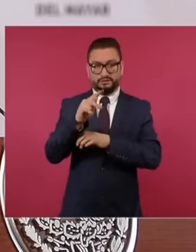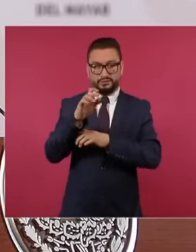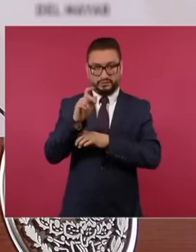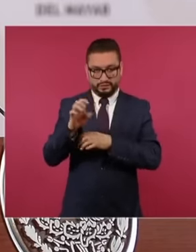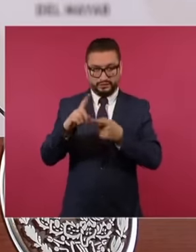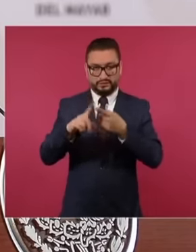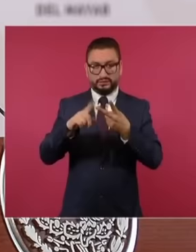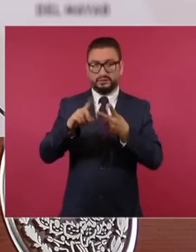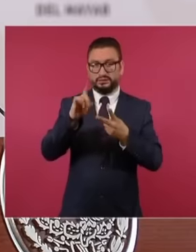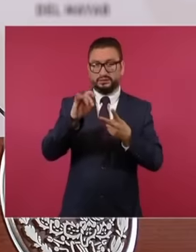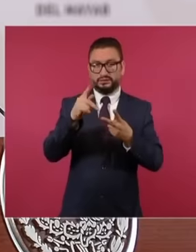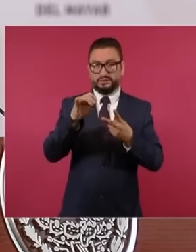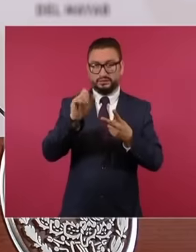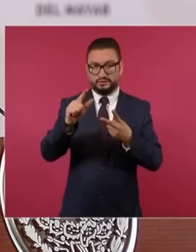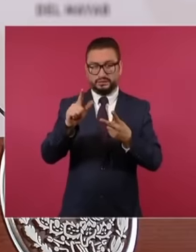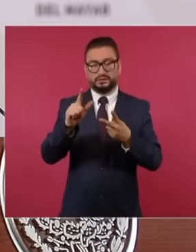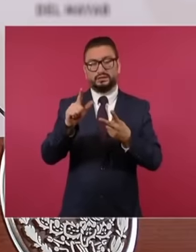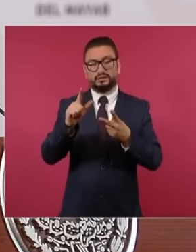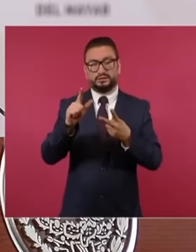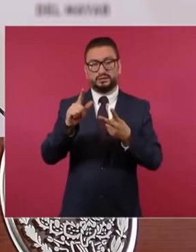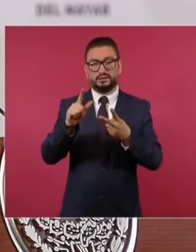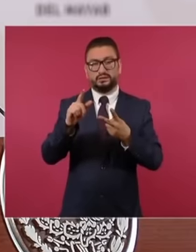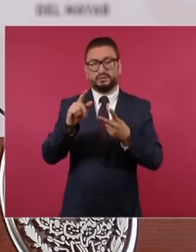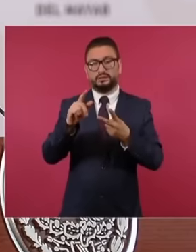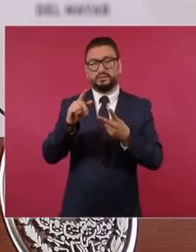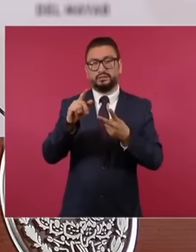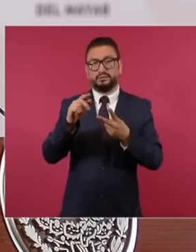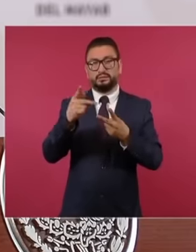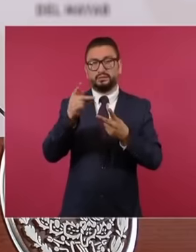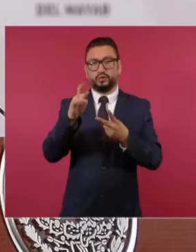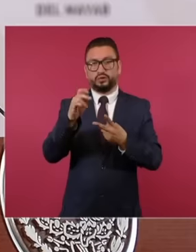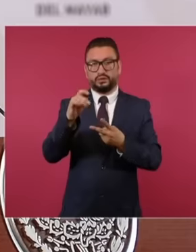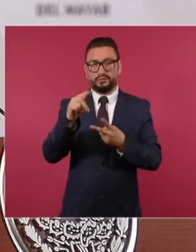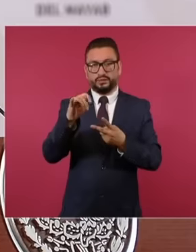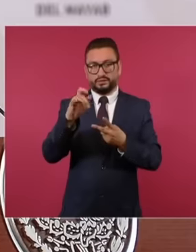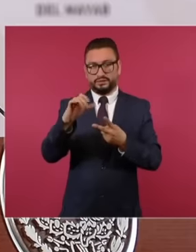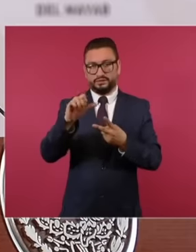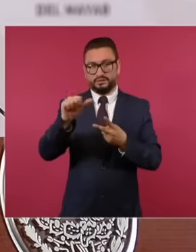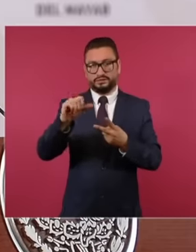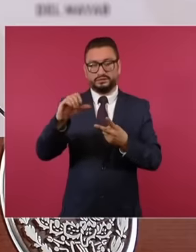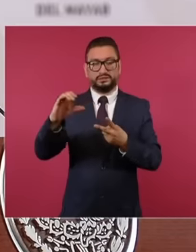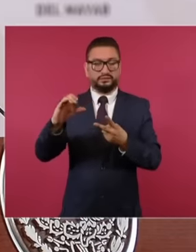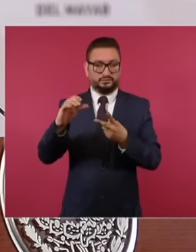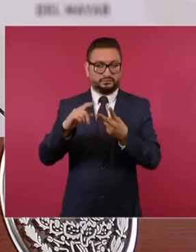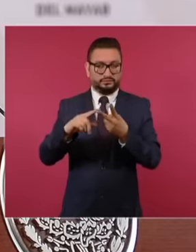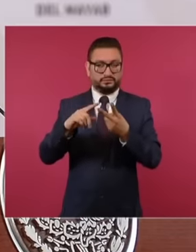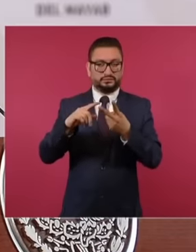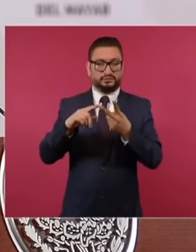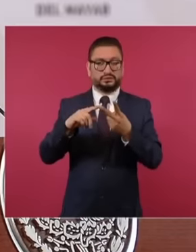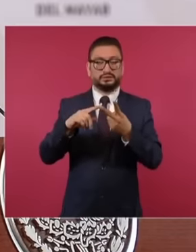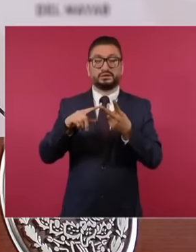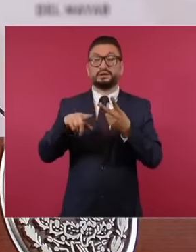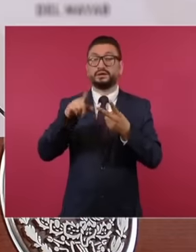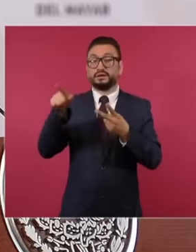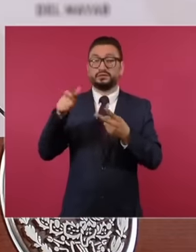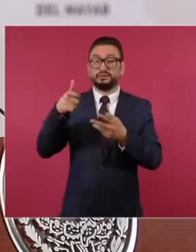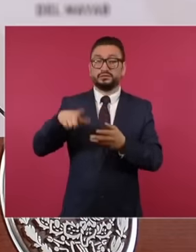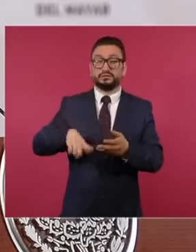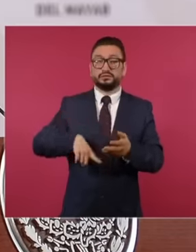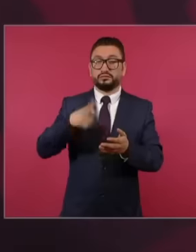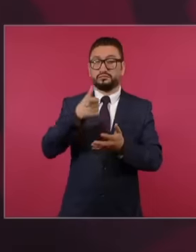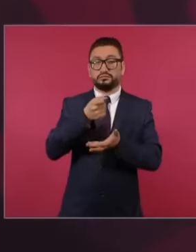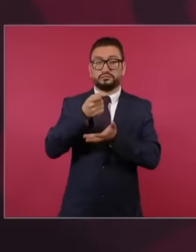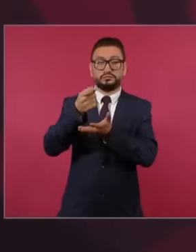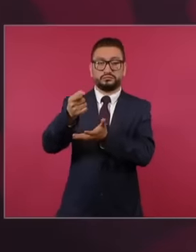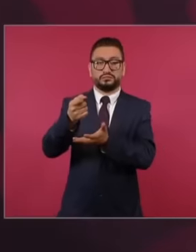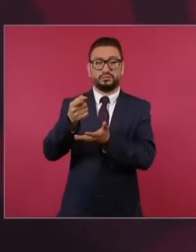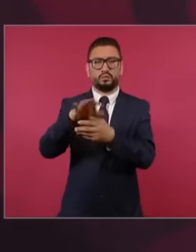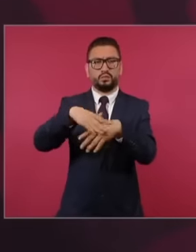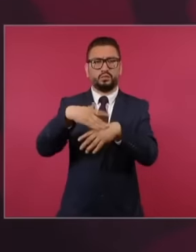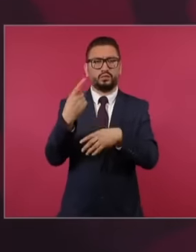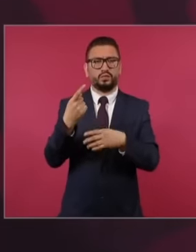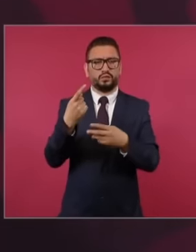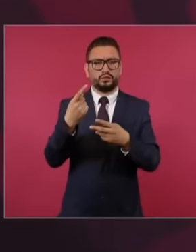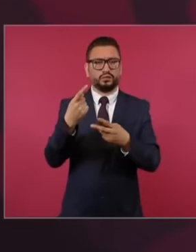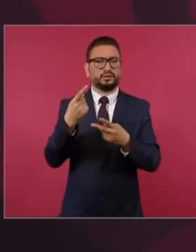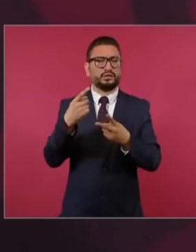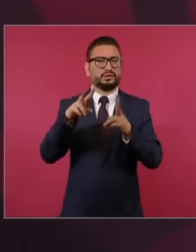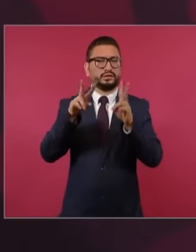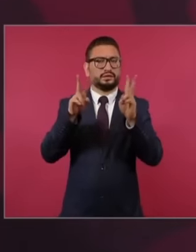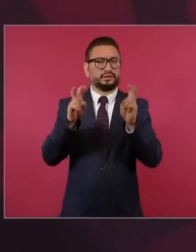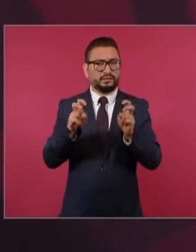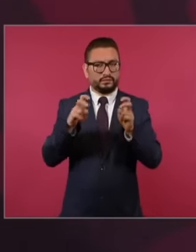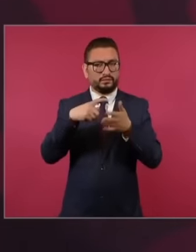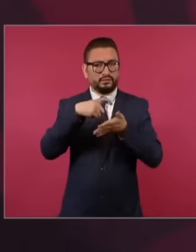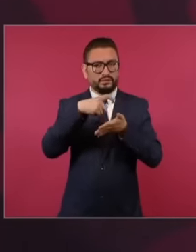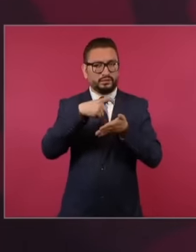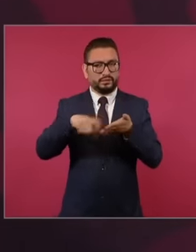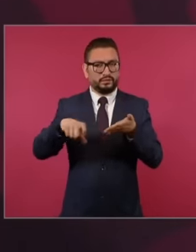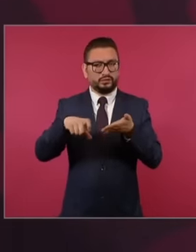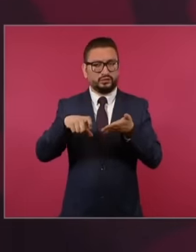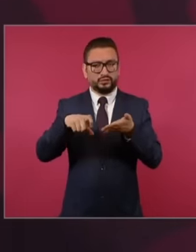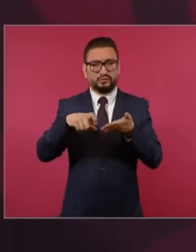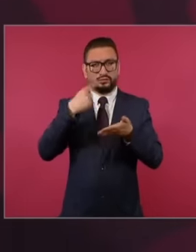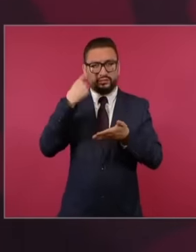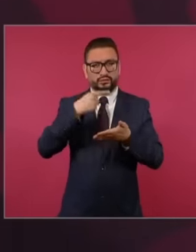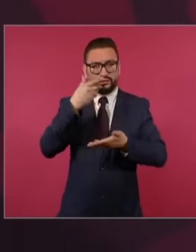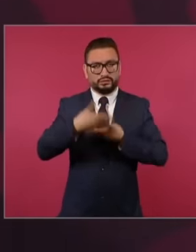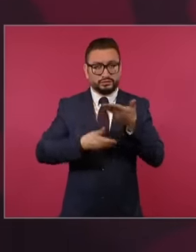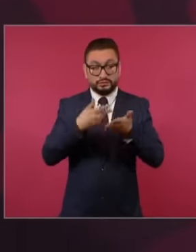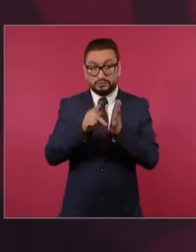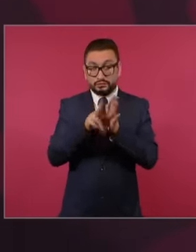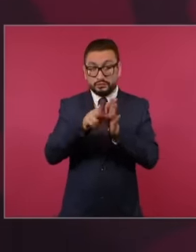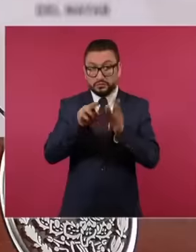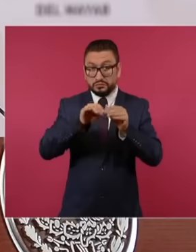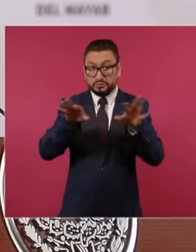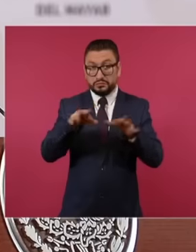digital bon bacon programmatic sa receive resources for purchasing journalistic services directly